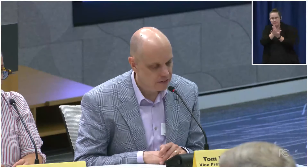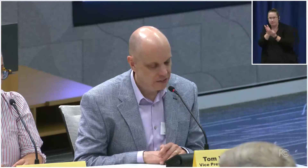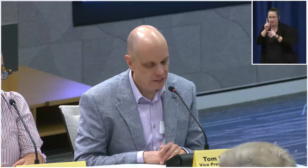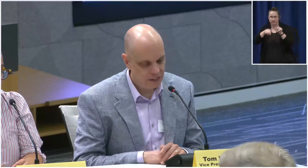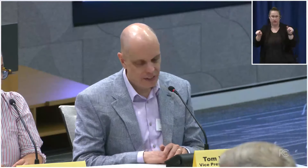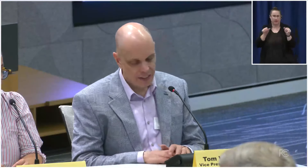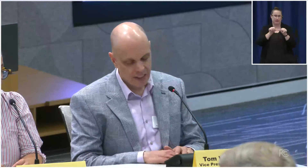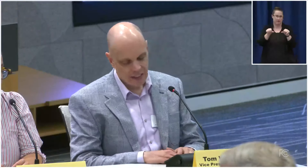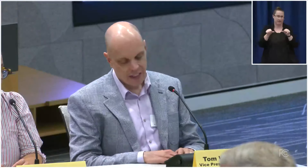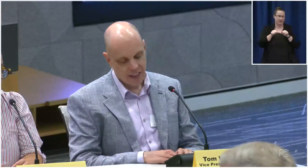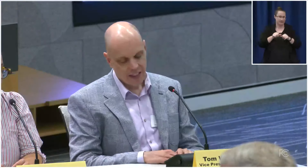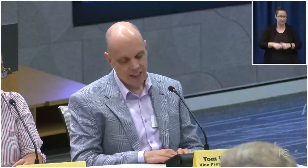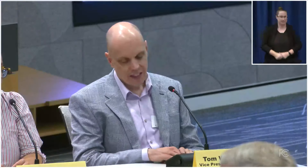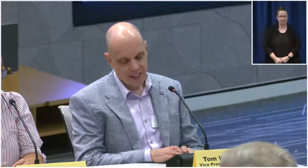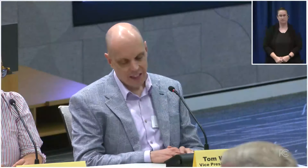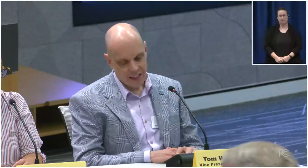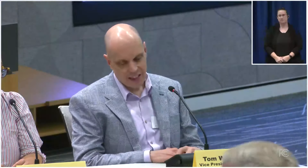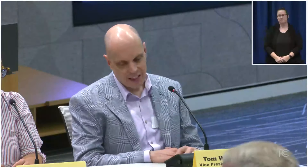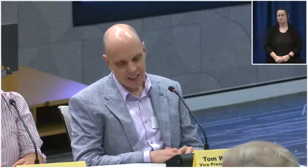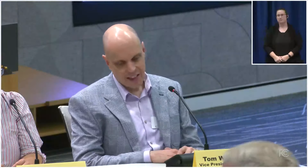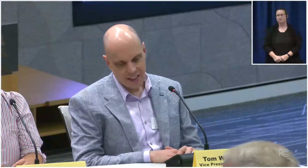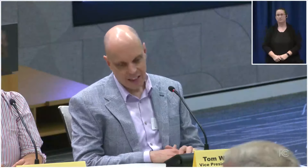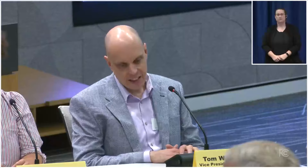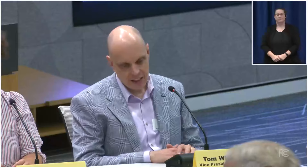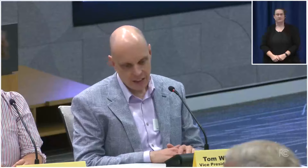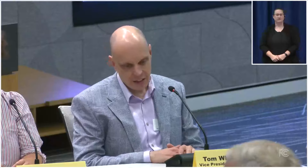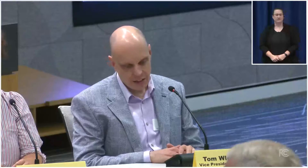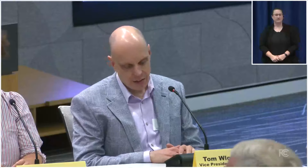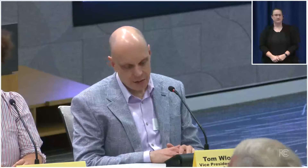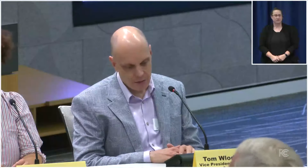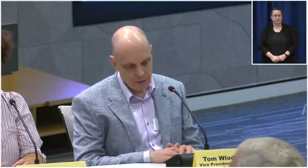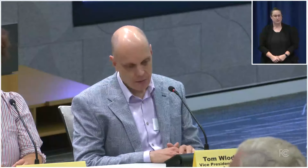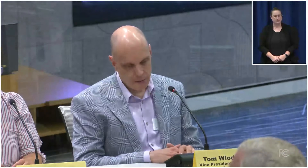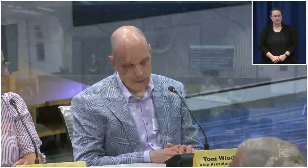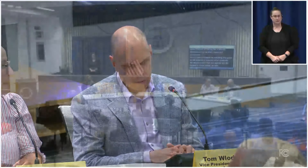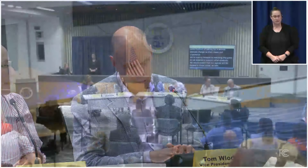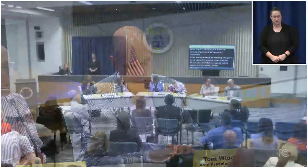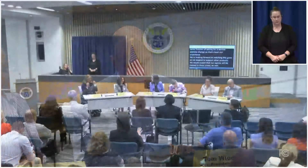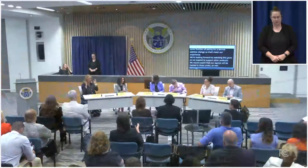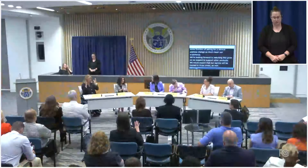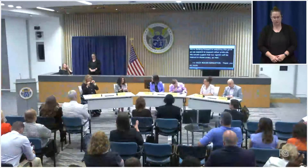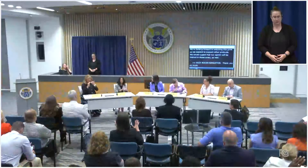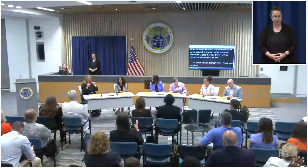WE'RE LOOKING FORWARD TO WATCHING THIS GROW AS WE EXPAND TO SUPPORT OTHER PRODUCTS. WE WOULD EXPECT THAT OUR